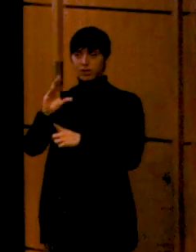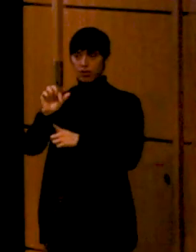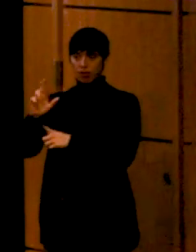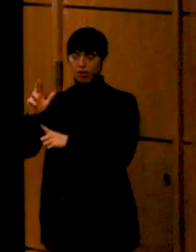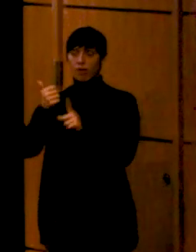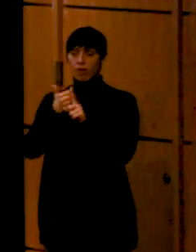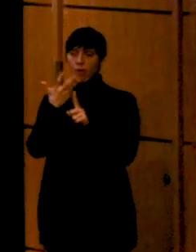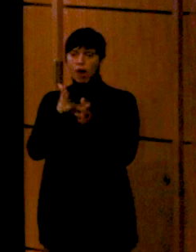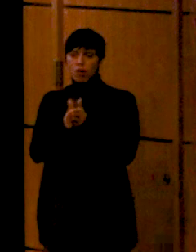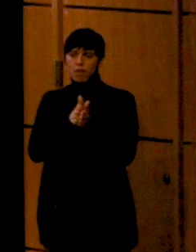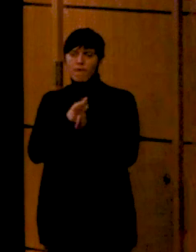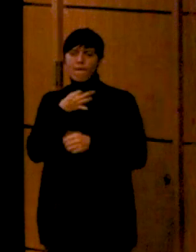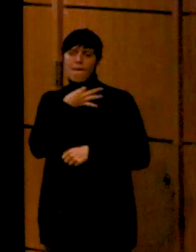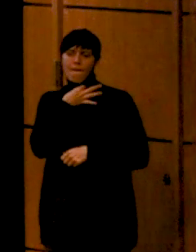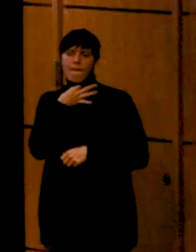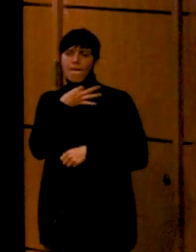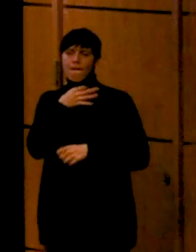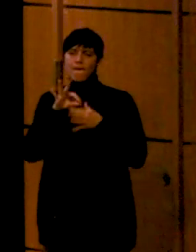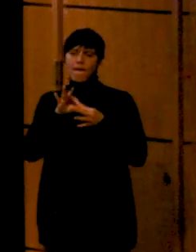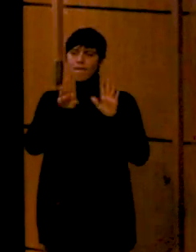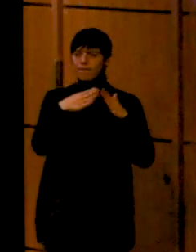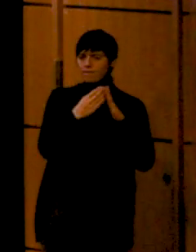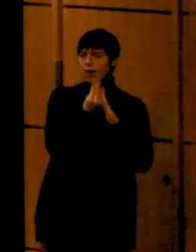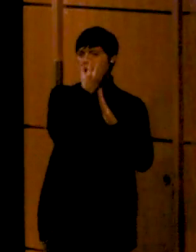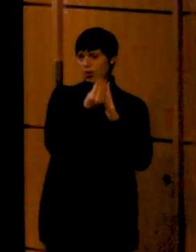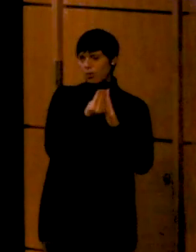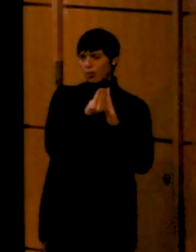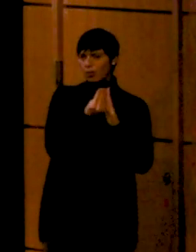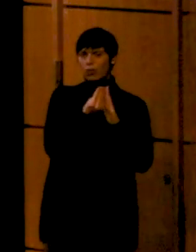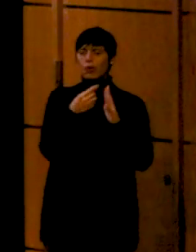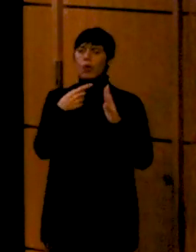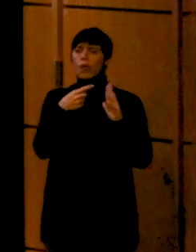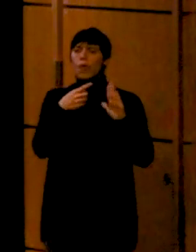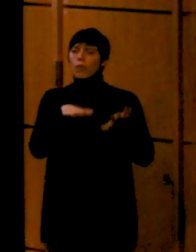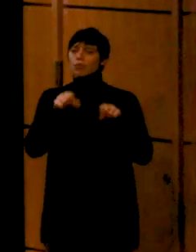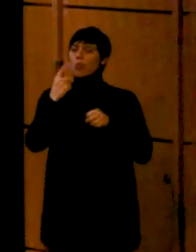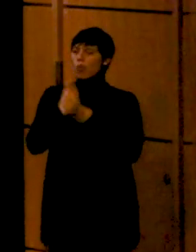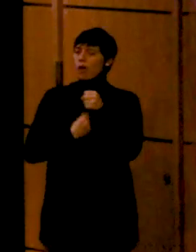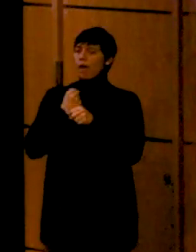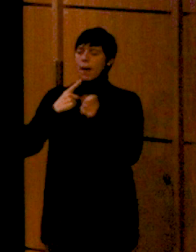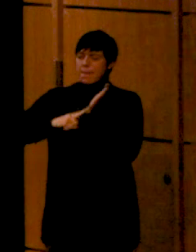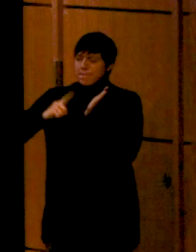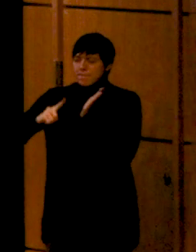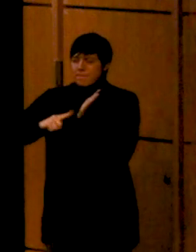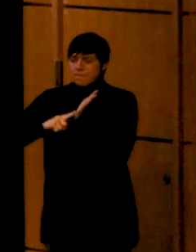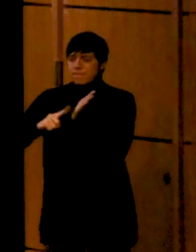And he undertook a multiyear exploration of artistic responses to them zeroing in on this